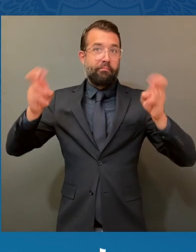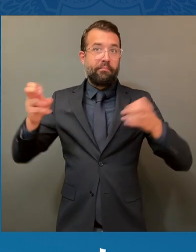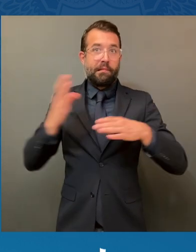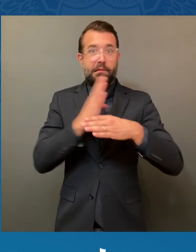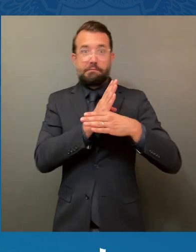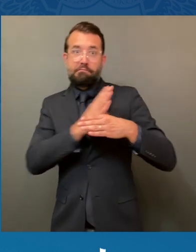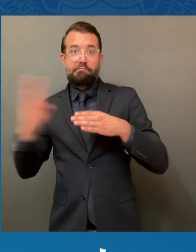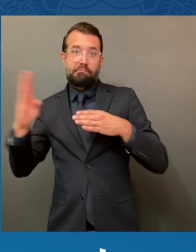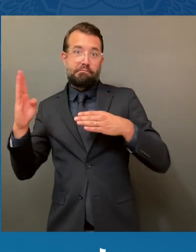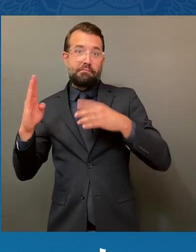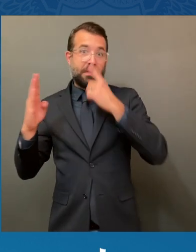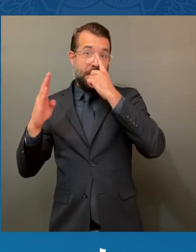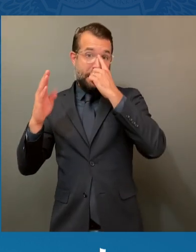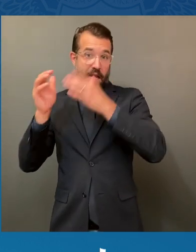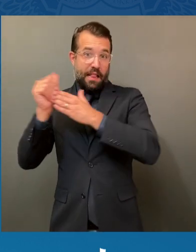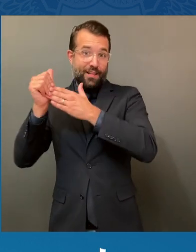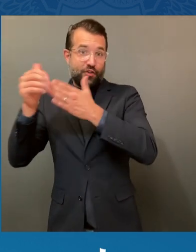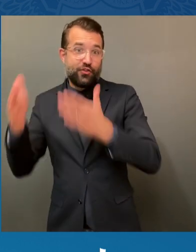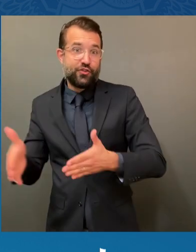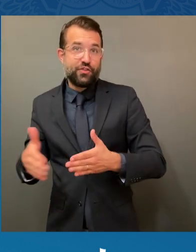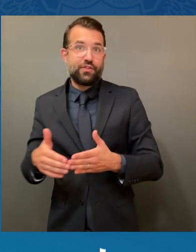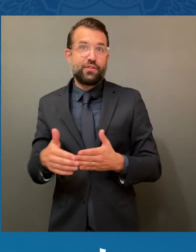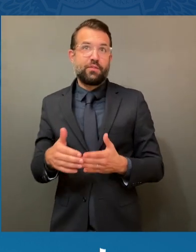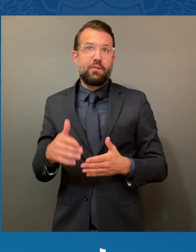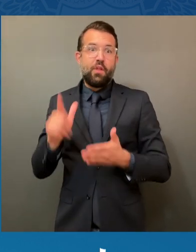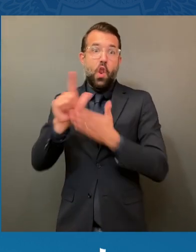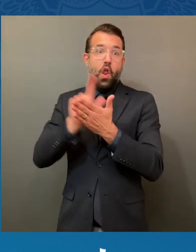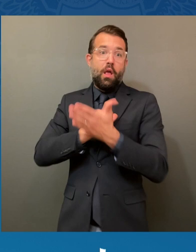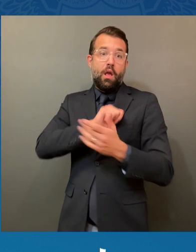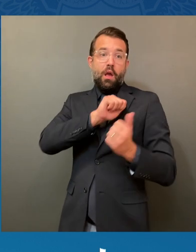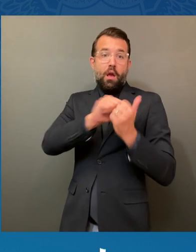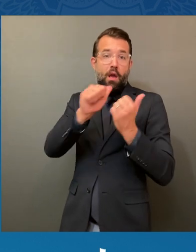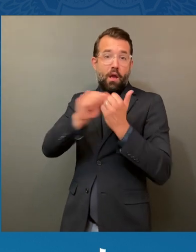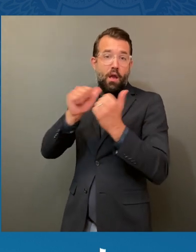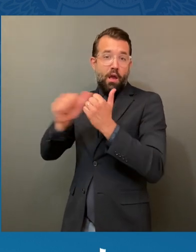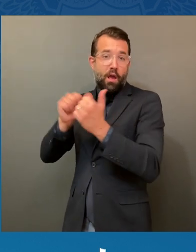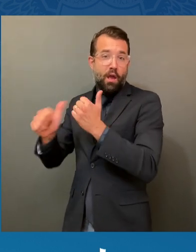are passing laws to criminalize these folks,